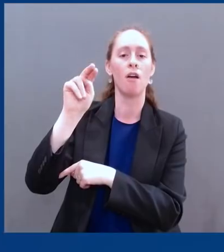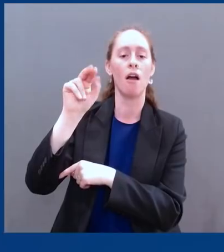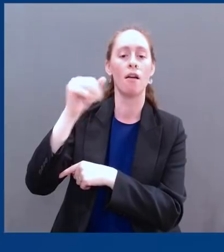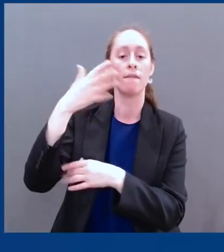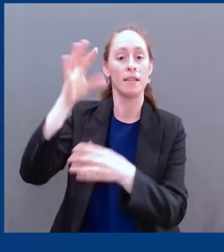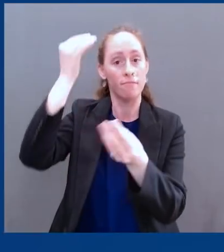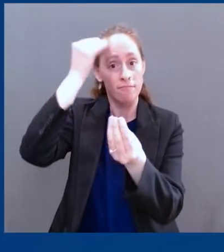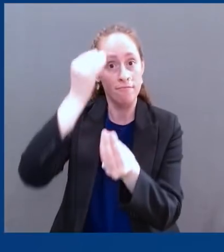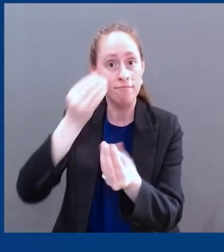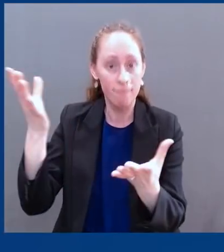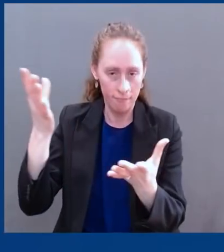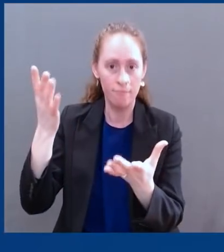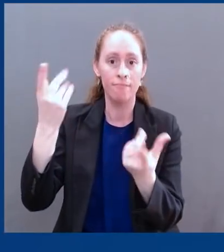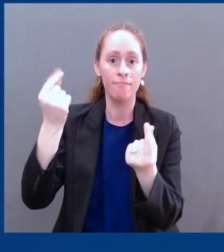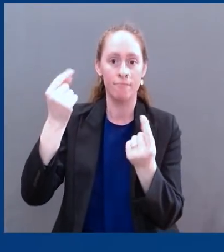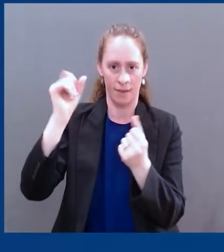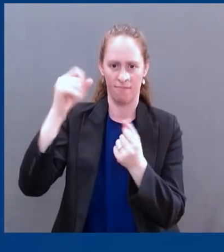with the National Institutes of Health